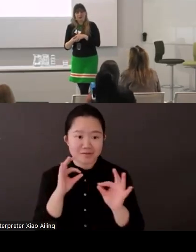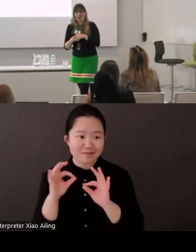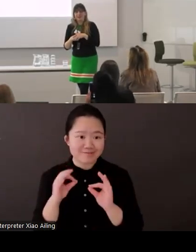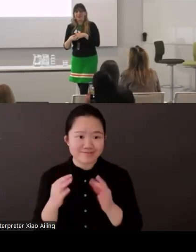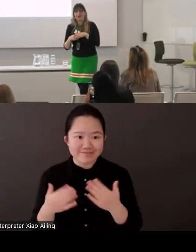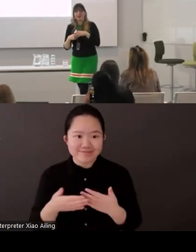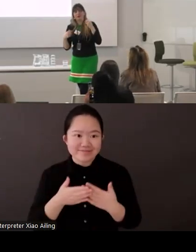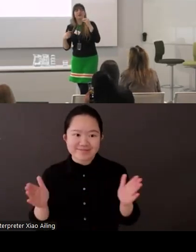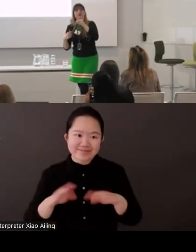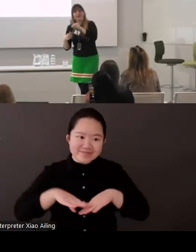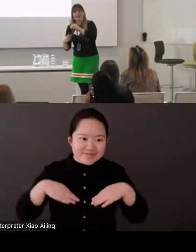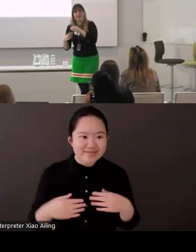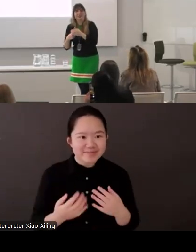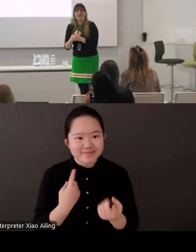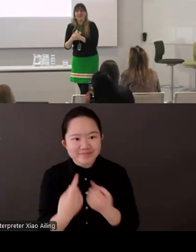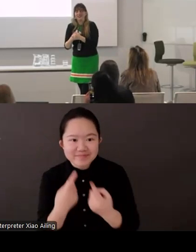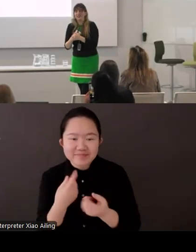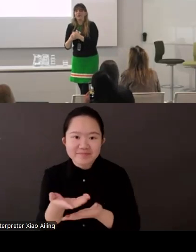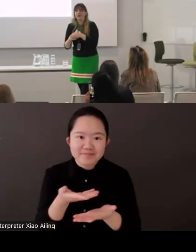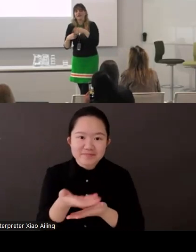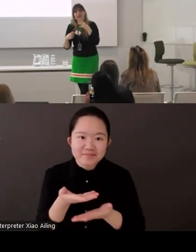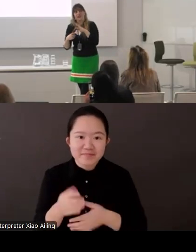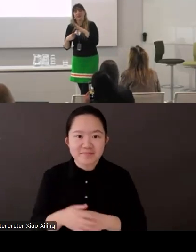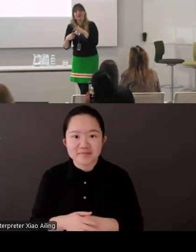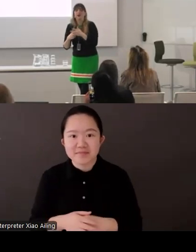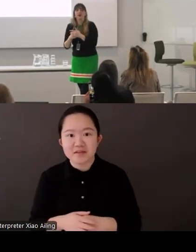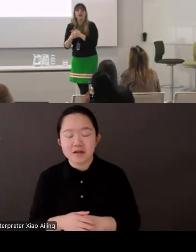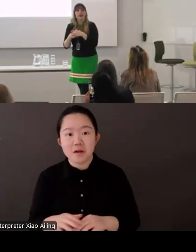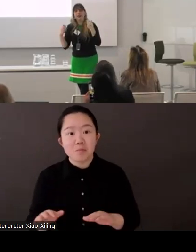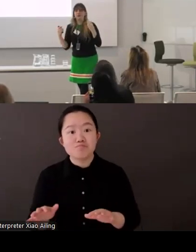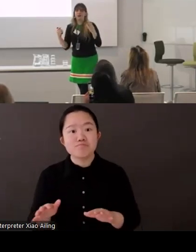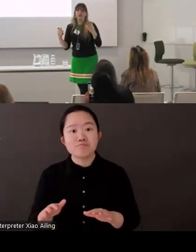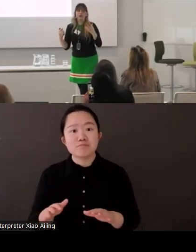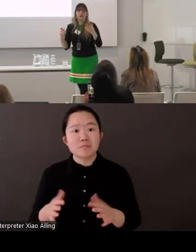not necessarily to put directly into legislation or into technology, but as a way of also